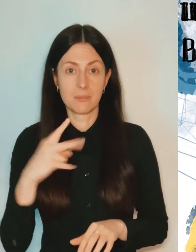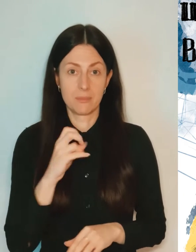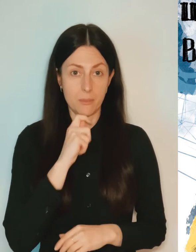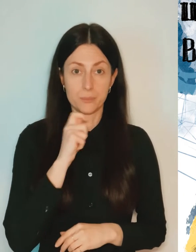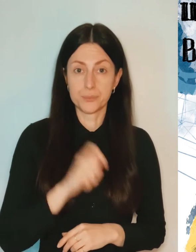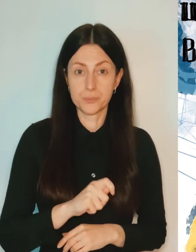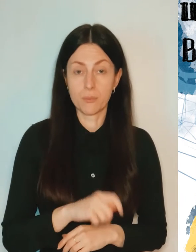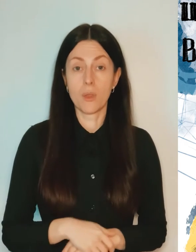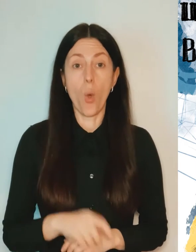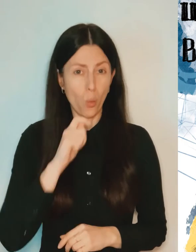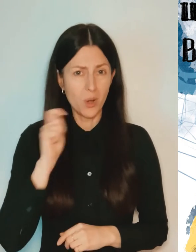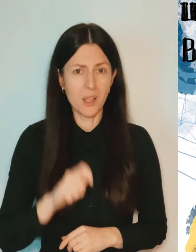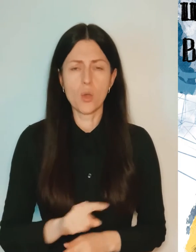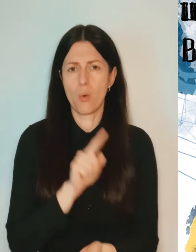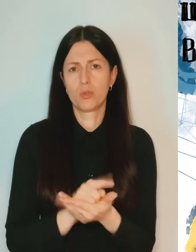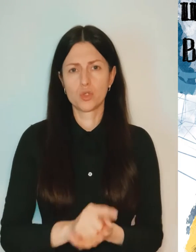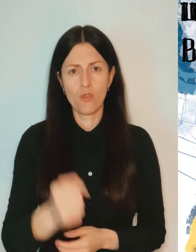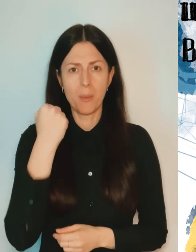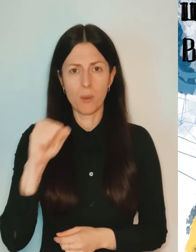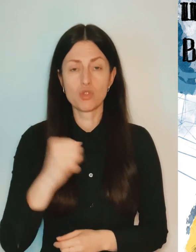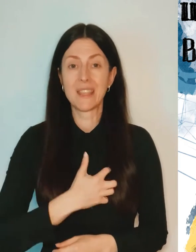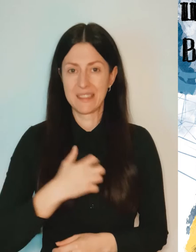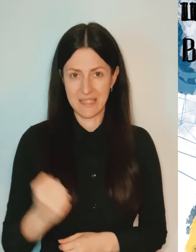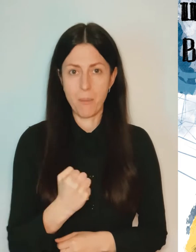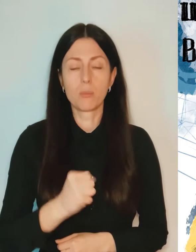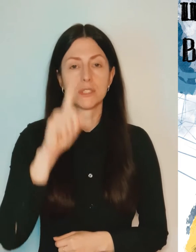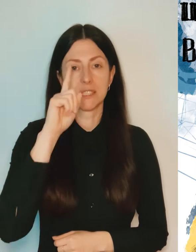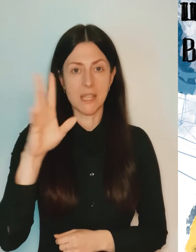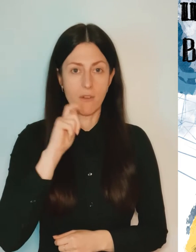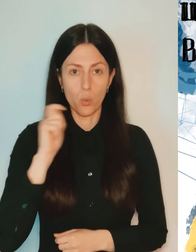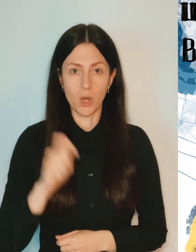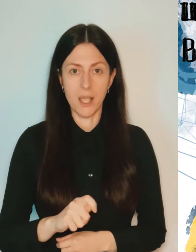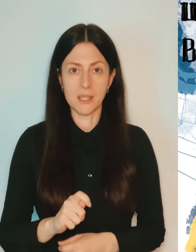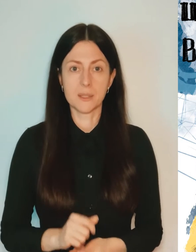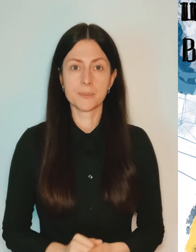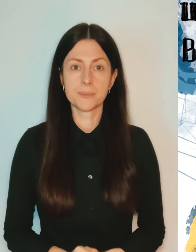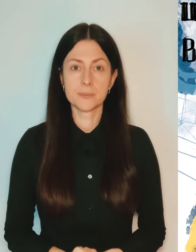Ukraine will definitely win, let's hold on! Glory to Ukraine!